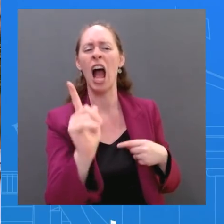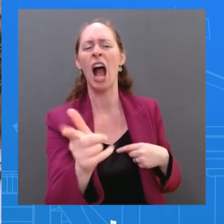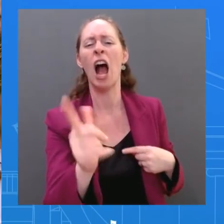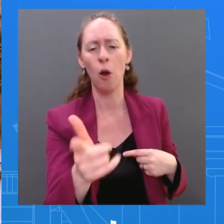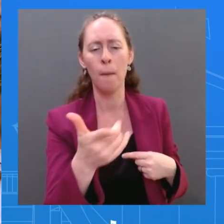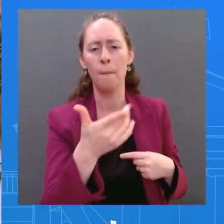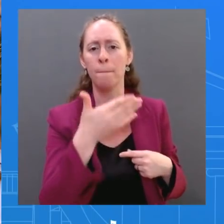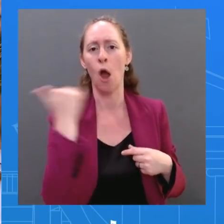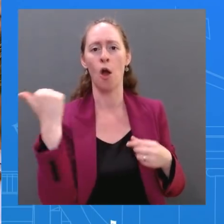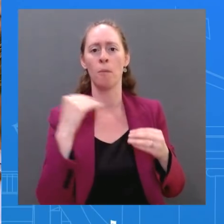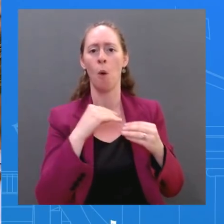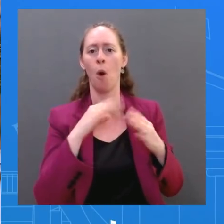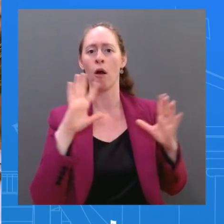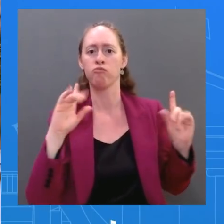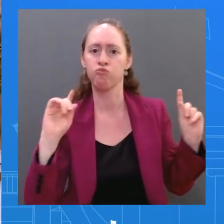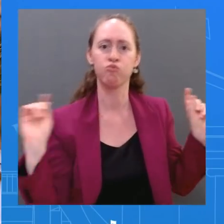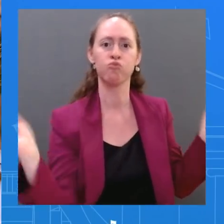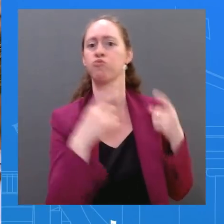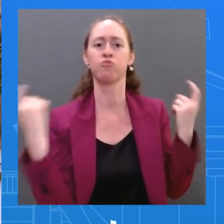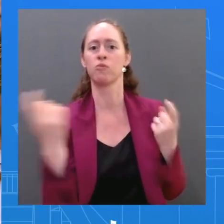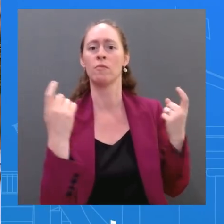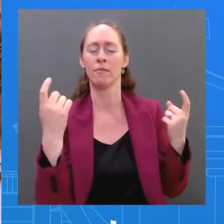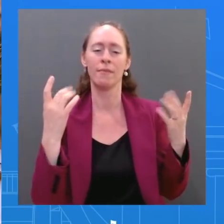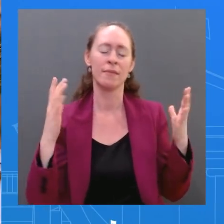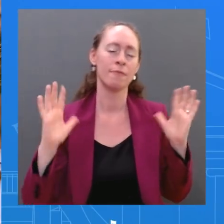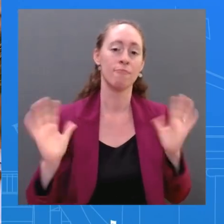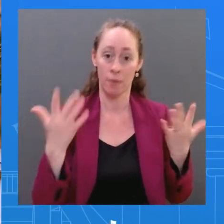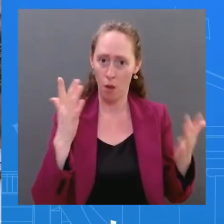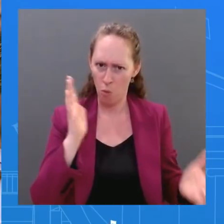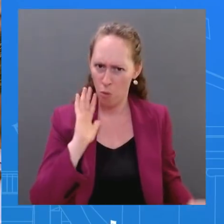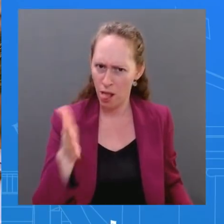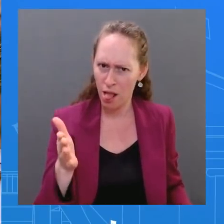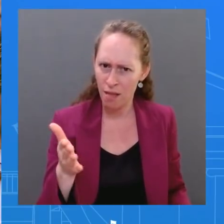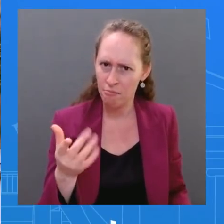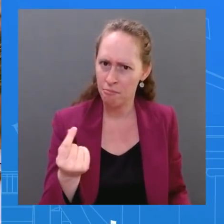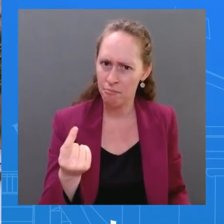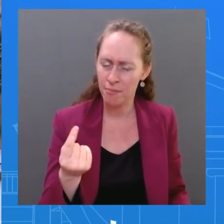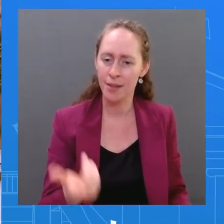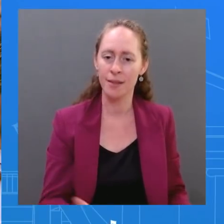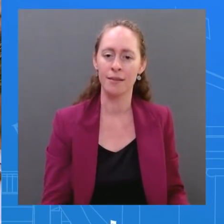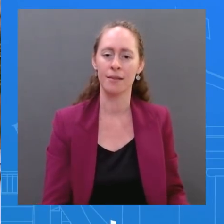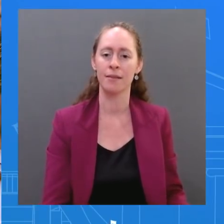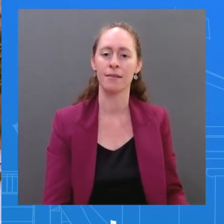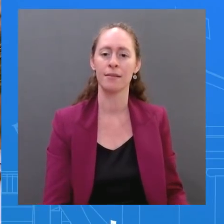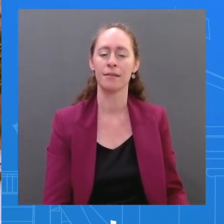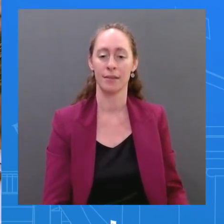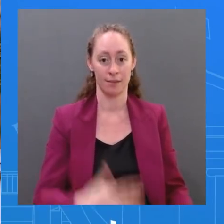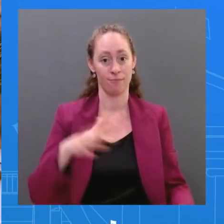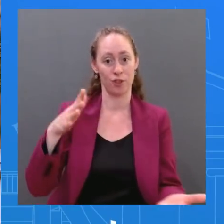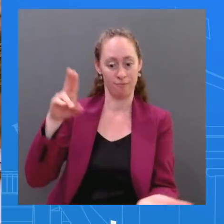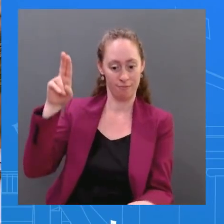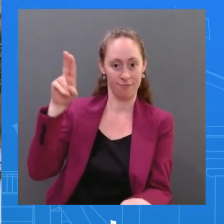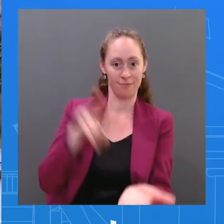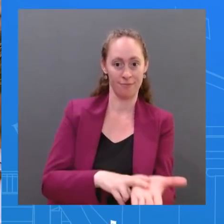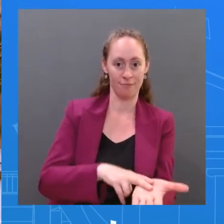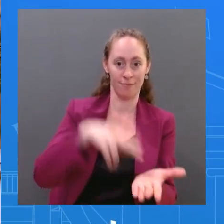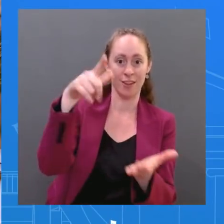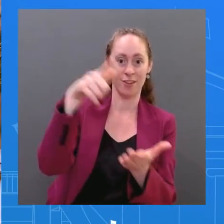A lot has happened since he signed that bill, and outside advocates are pushing him to go even further. Ms. Jean-Pierre: Yeah.